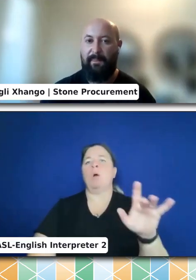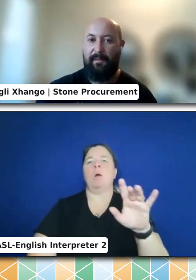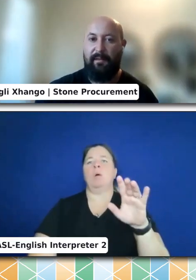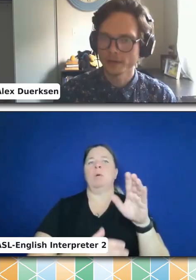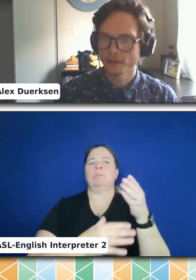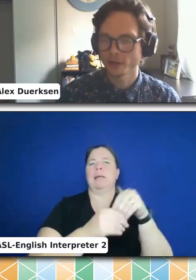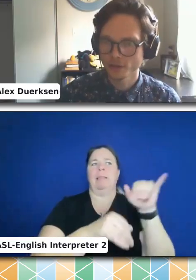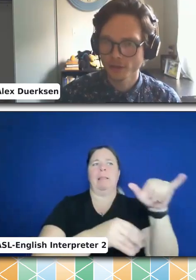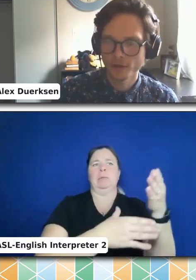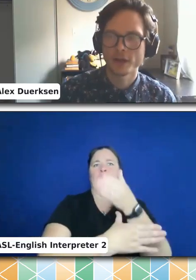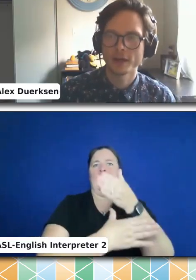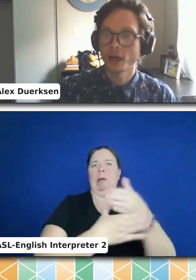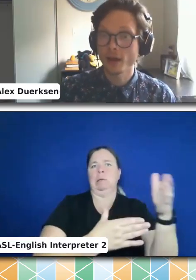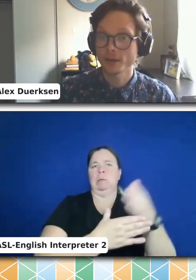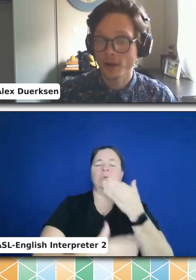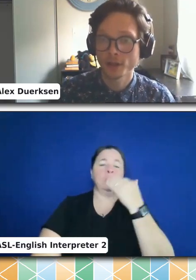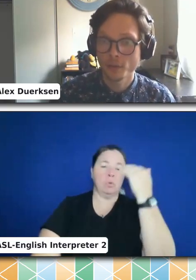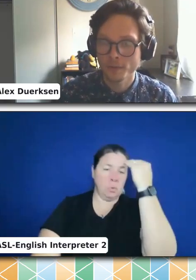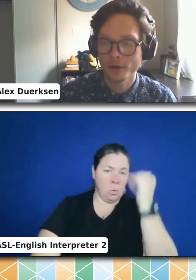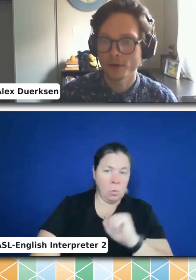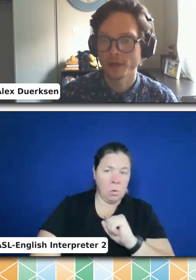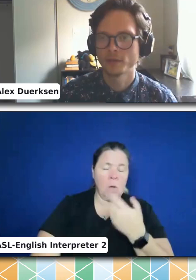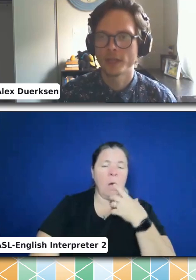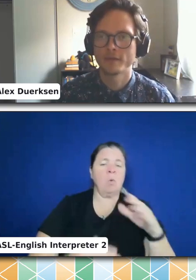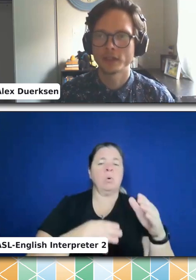Okay, uh, good to know. I'll also… I'll share one more quick question we have in the chat, um, which is, uh, when you're going through the discovery process.